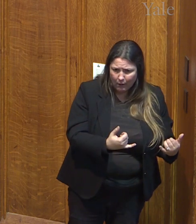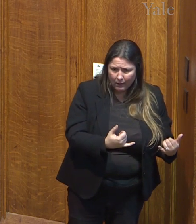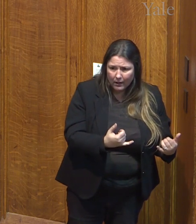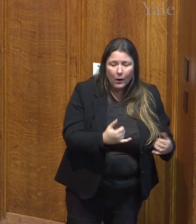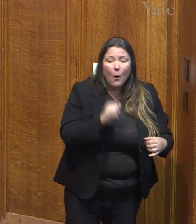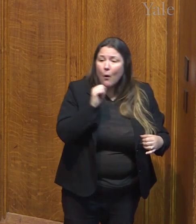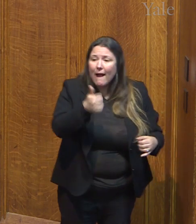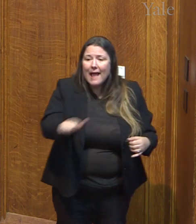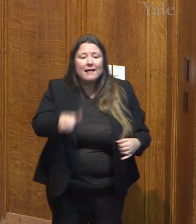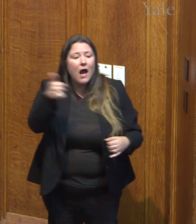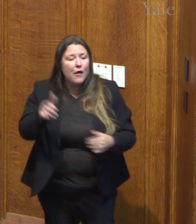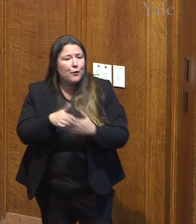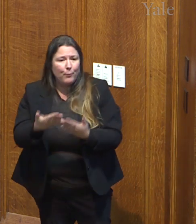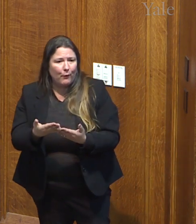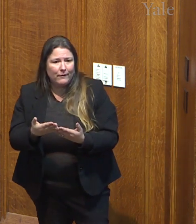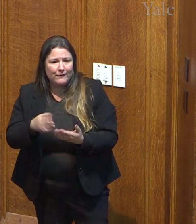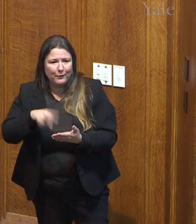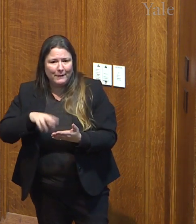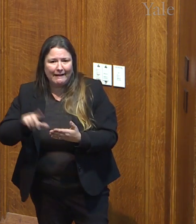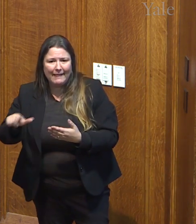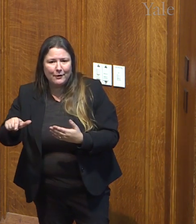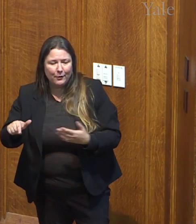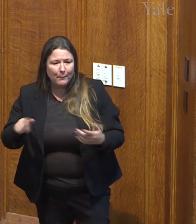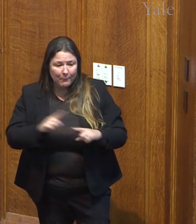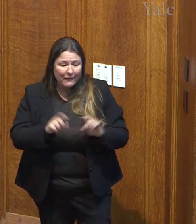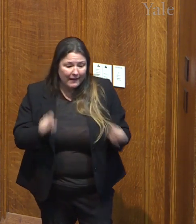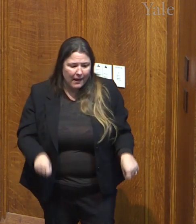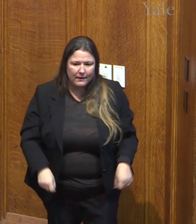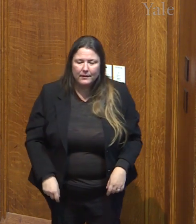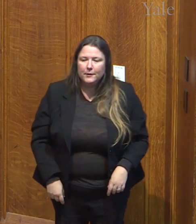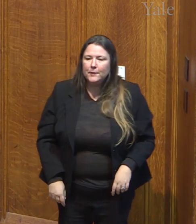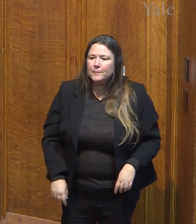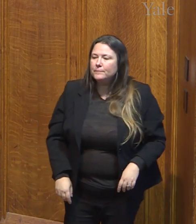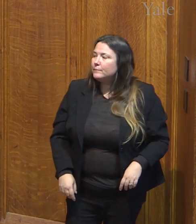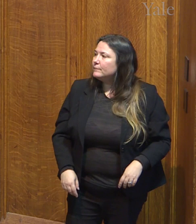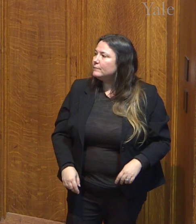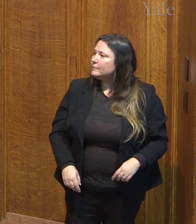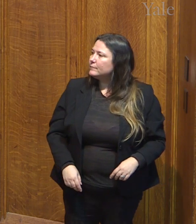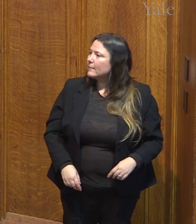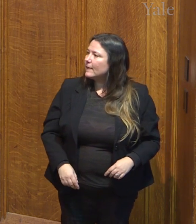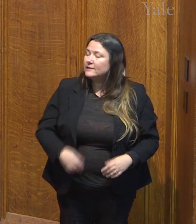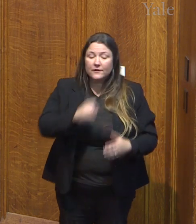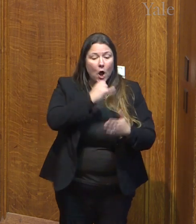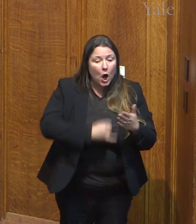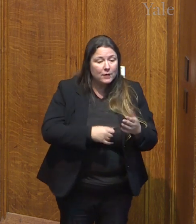On the more practical side, the potential of the Deaf in the arts and sciences and commerce were now realizable